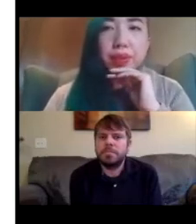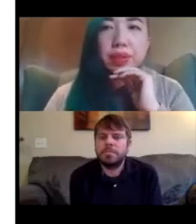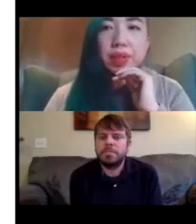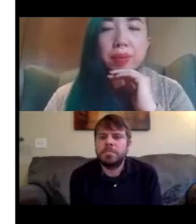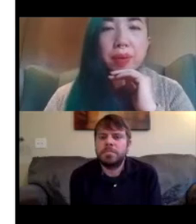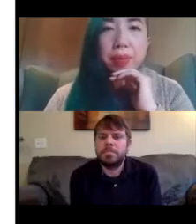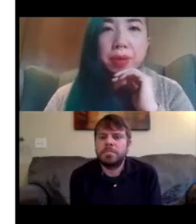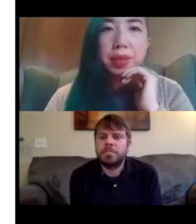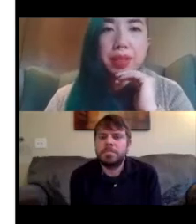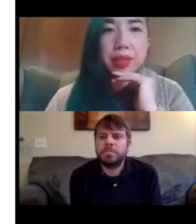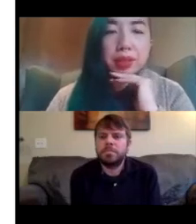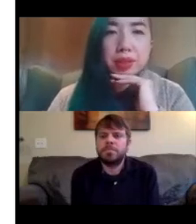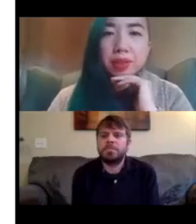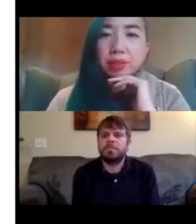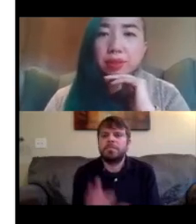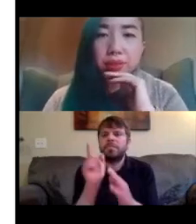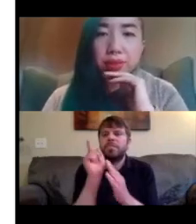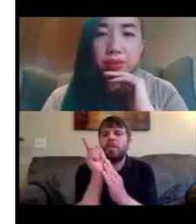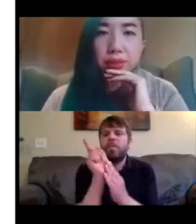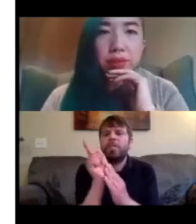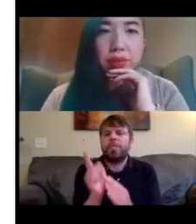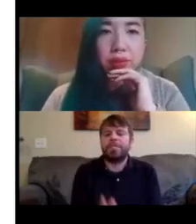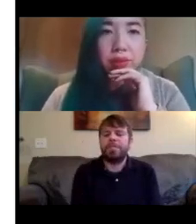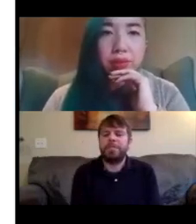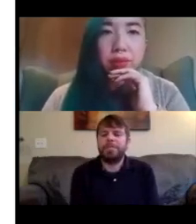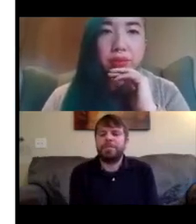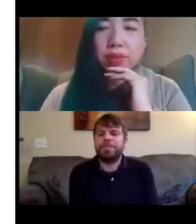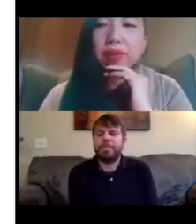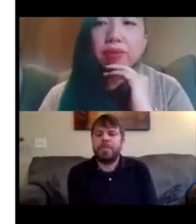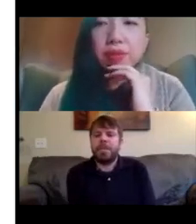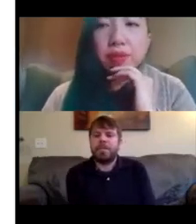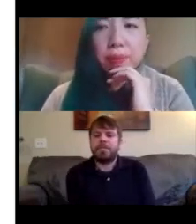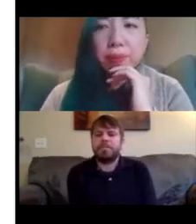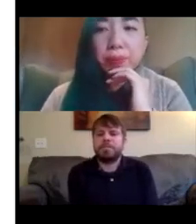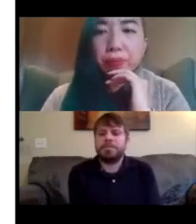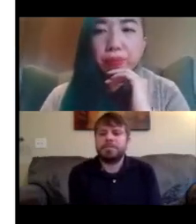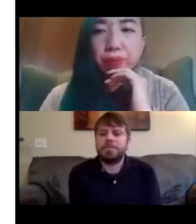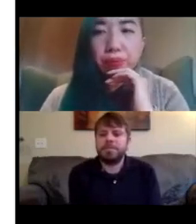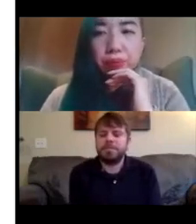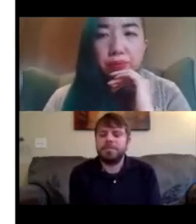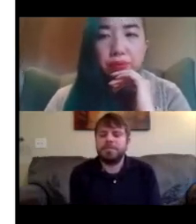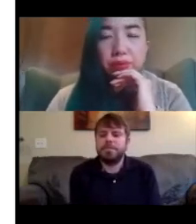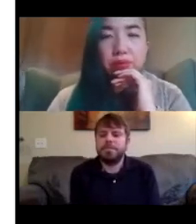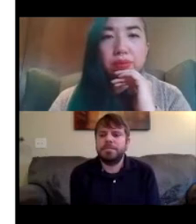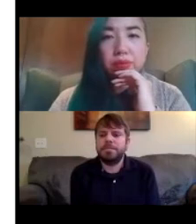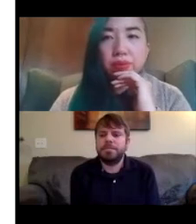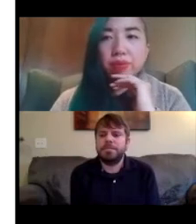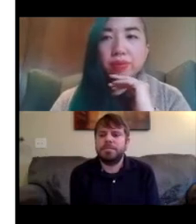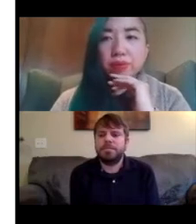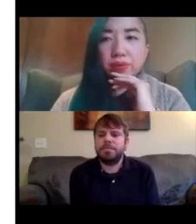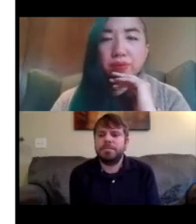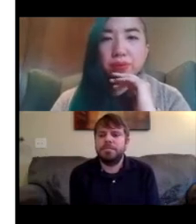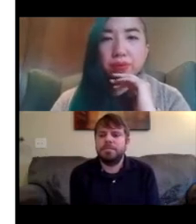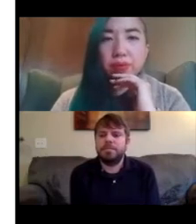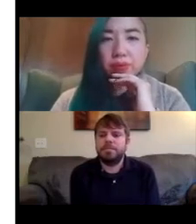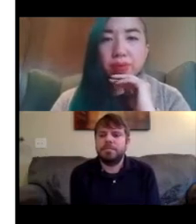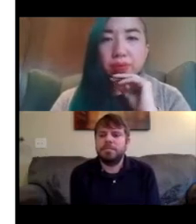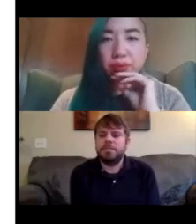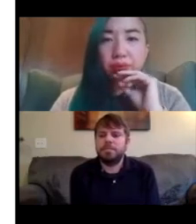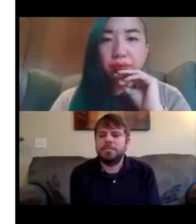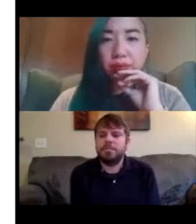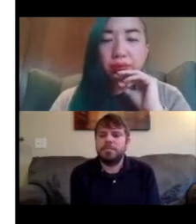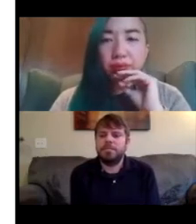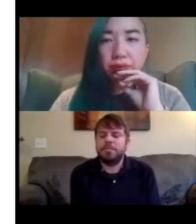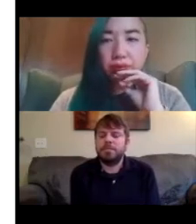take about one more minute.